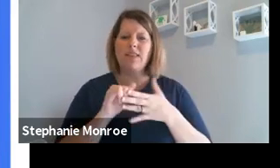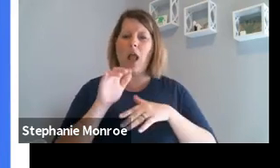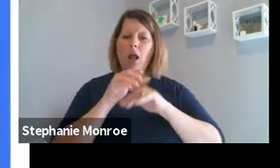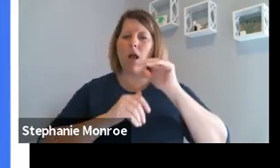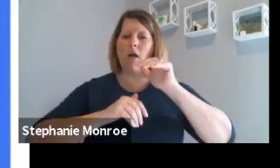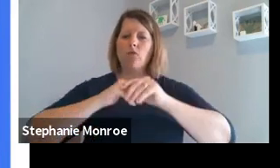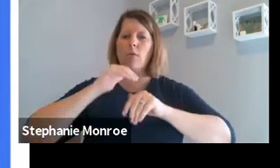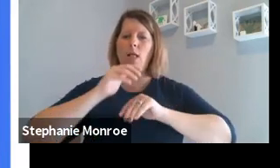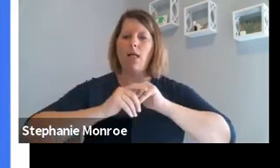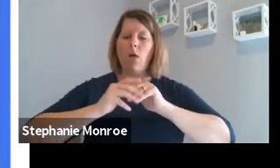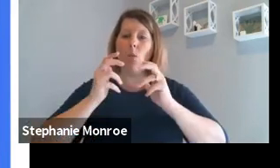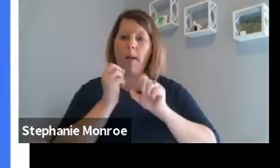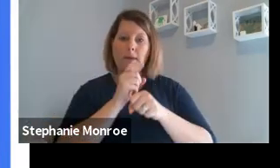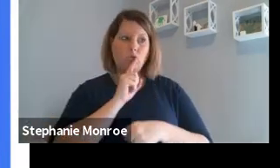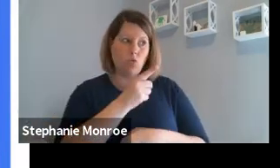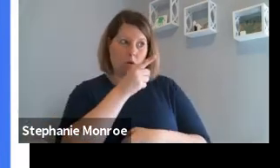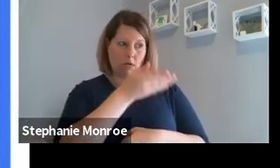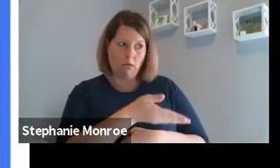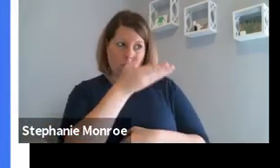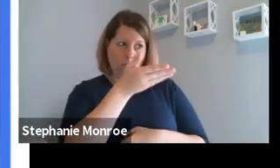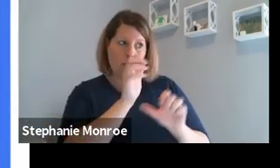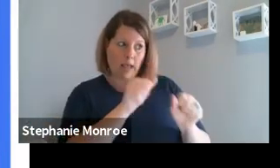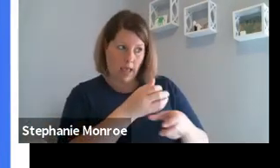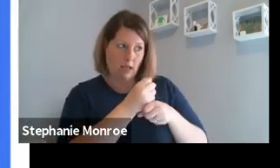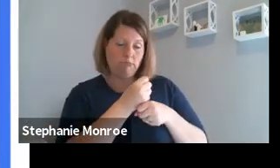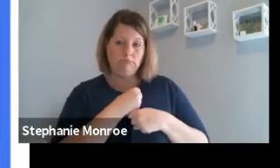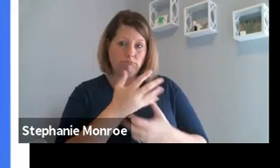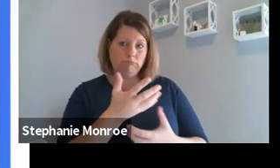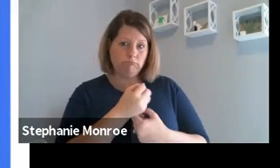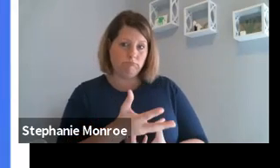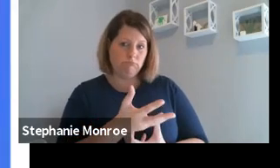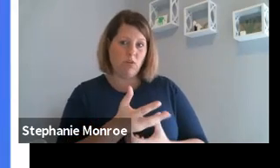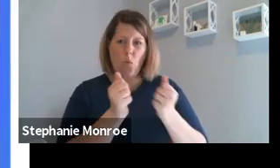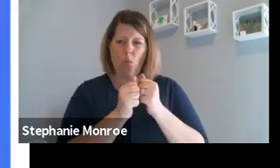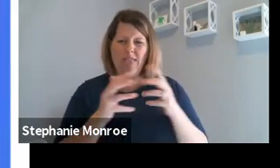We wanna make sure that the other party can express herself or himself without fearing the consequences